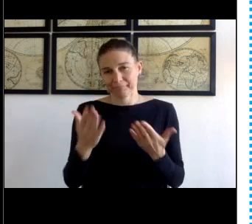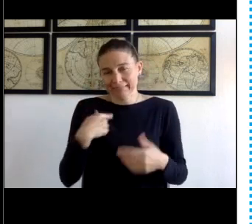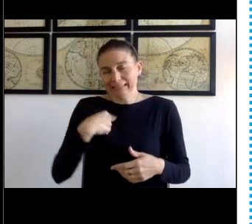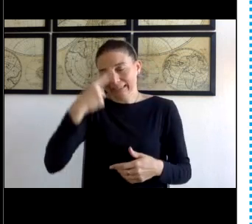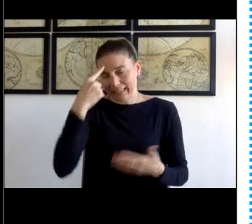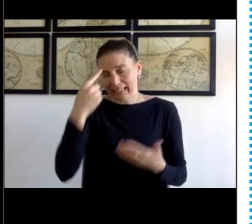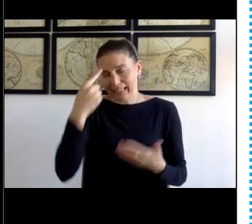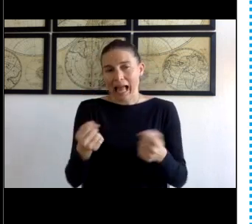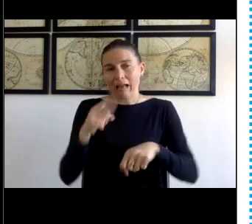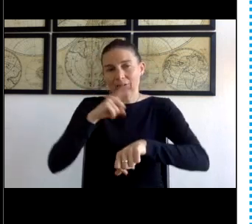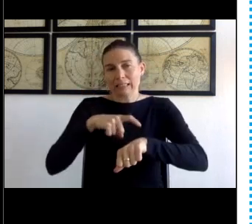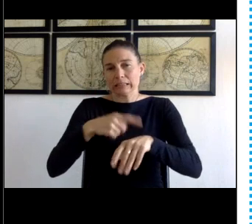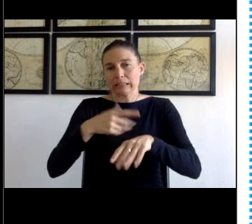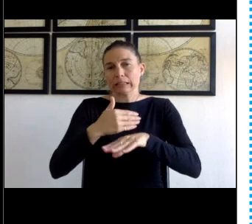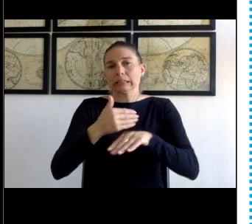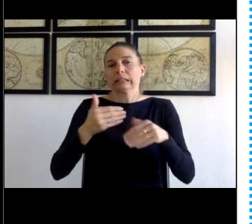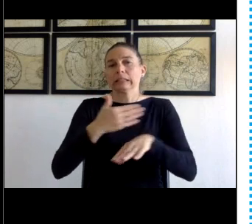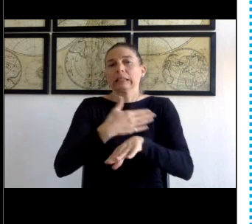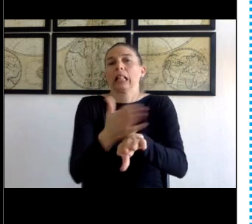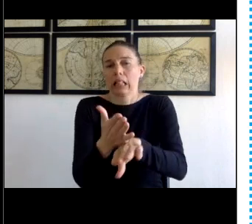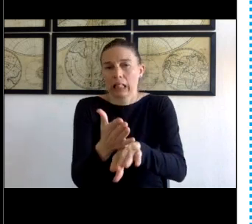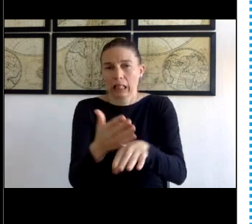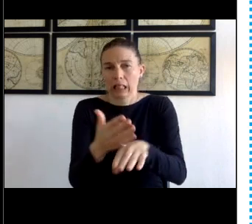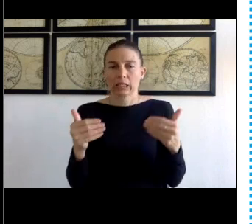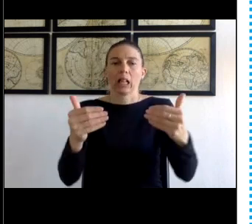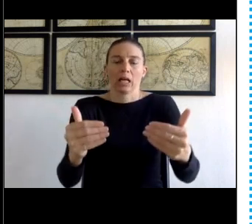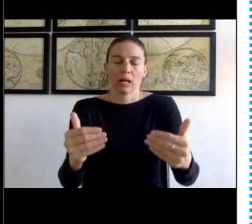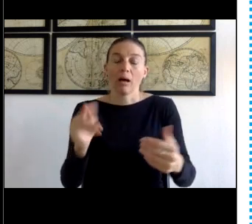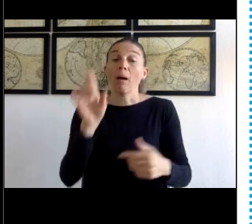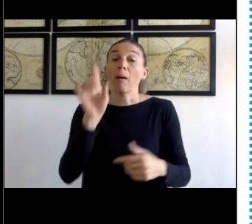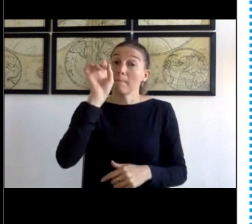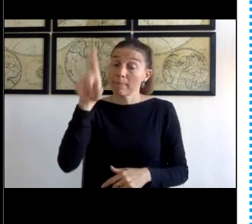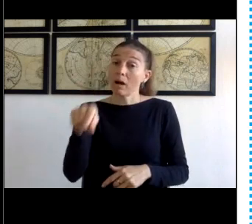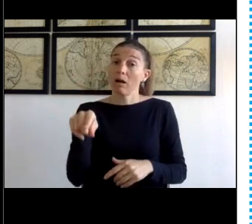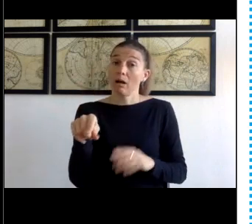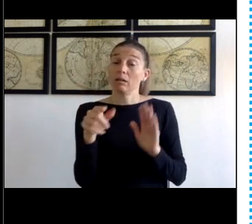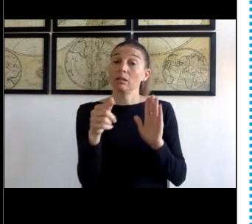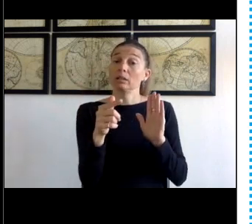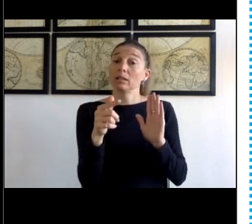So as I said they need to adopt their national legislation